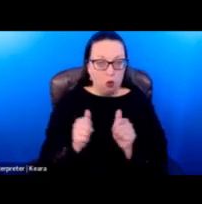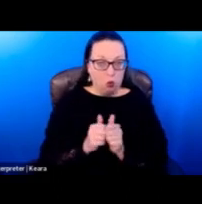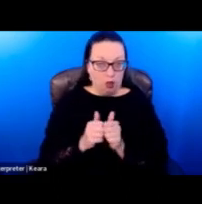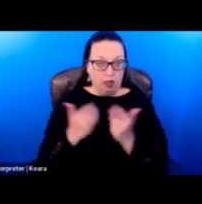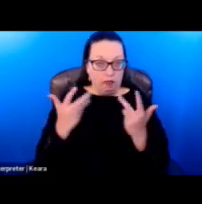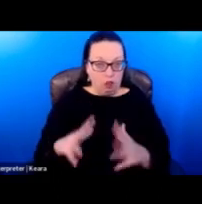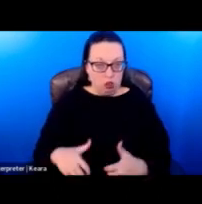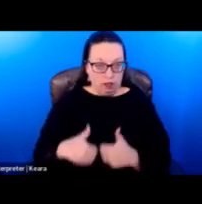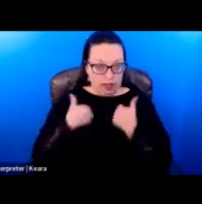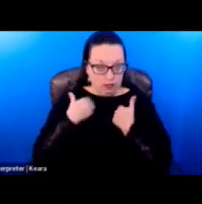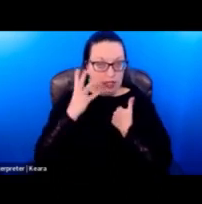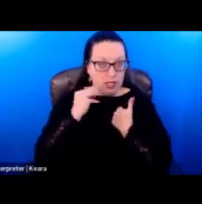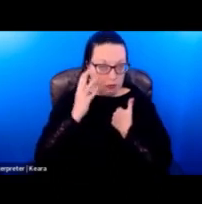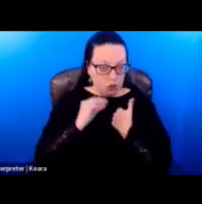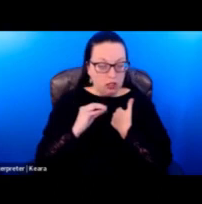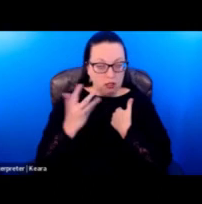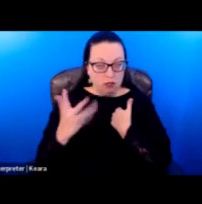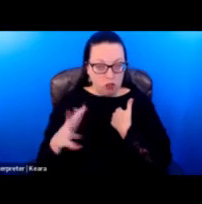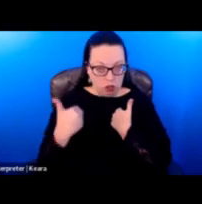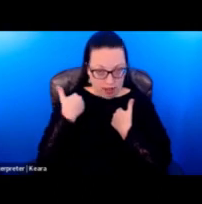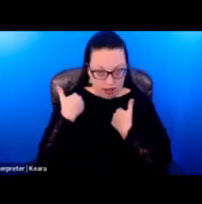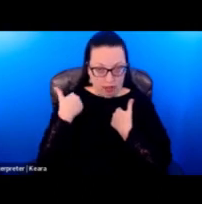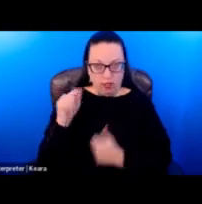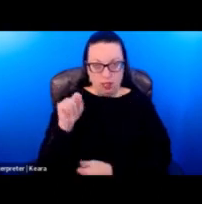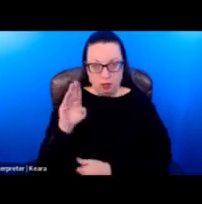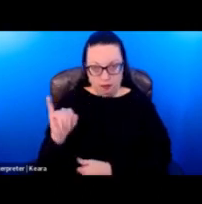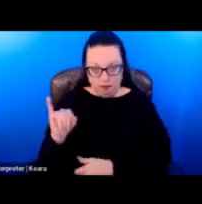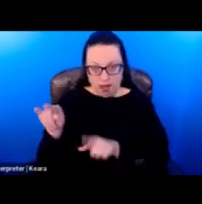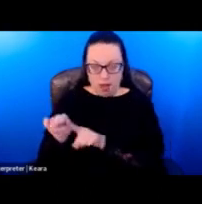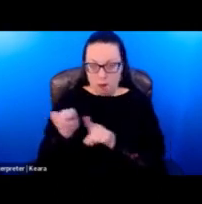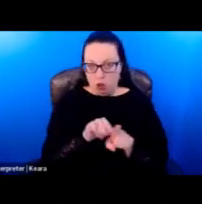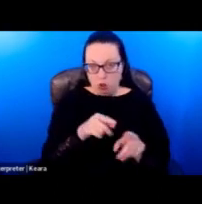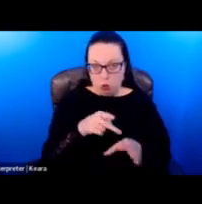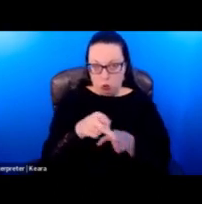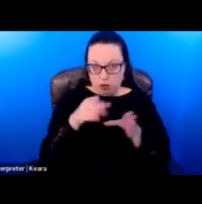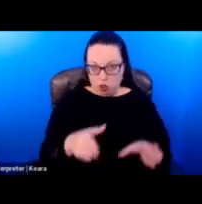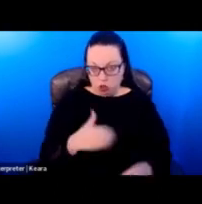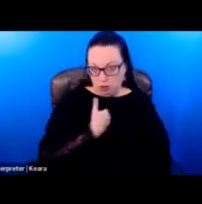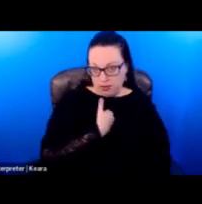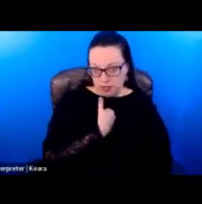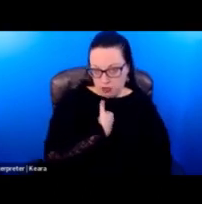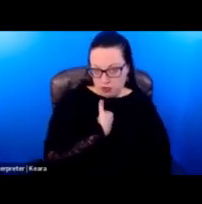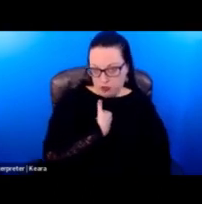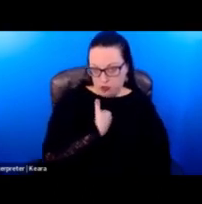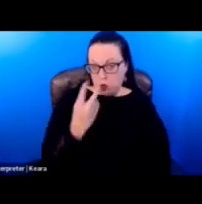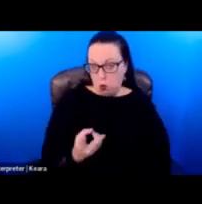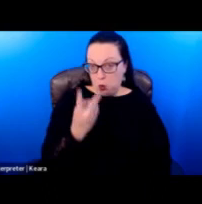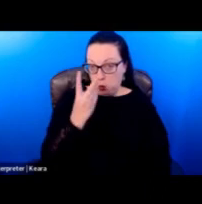from having a brain injury and a professional. So those two focuses do get represented in